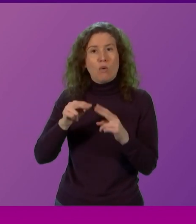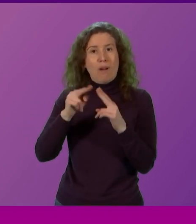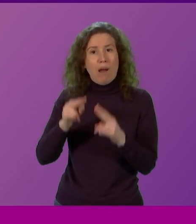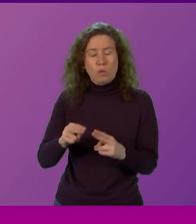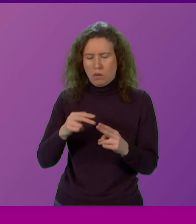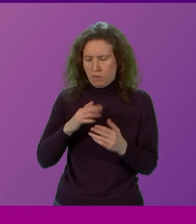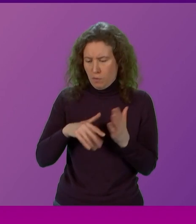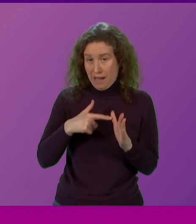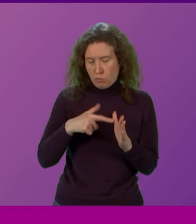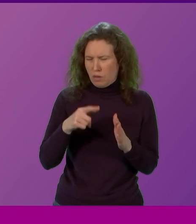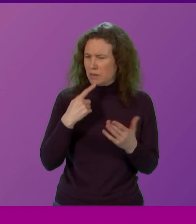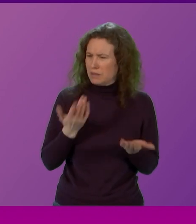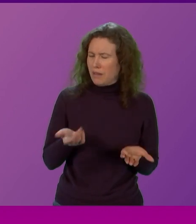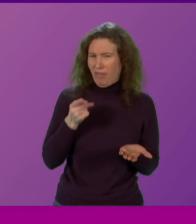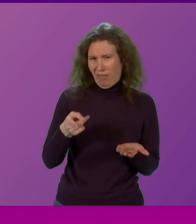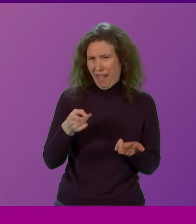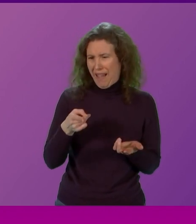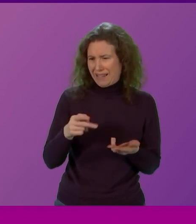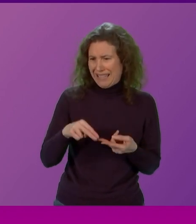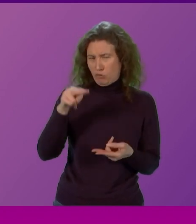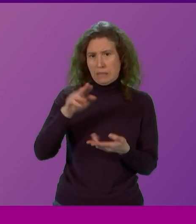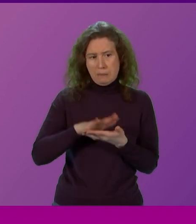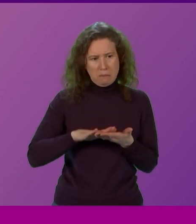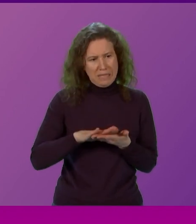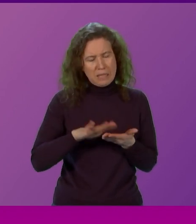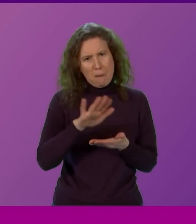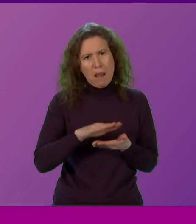We estimate that such an increase would result in there being around 980,000 fuel-poor households